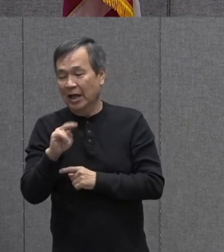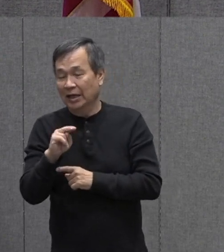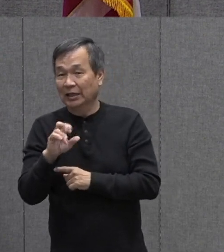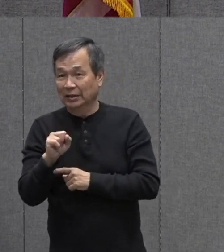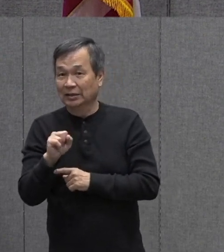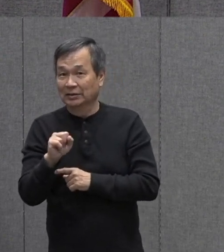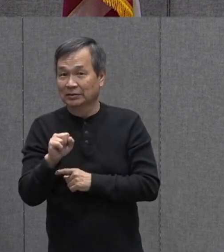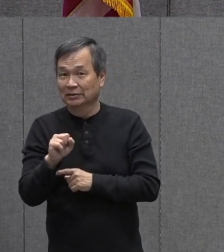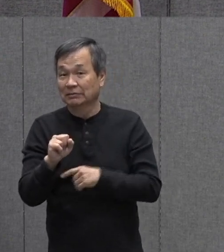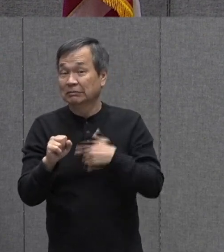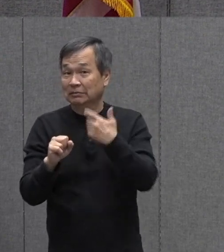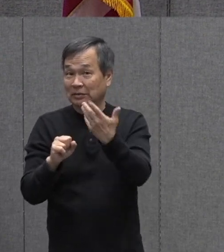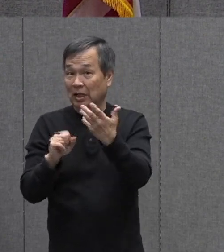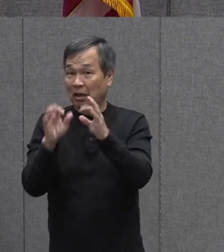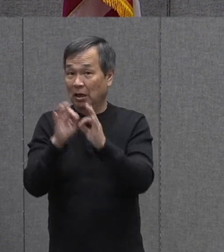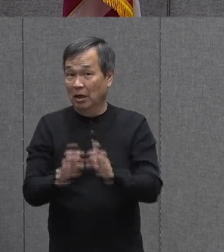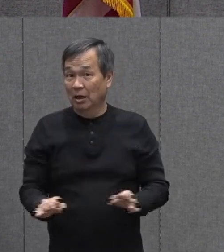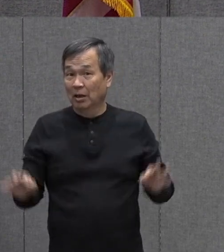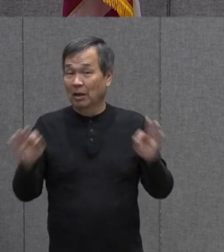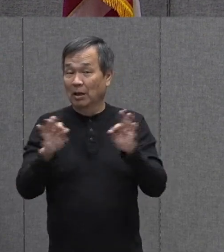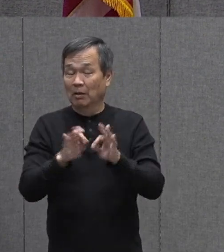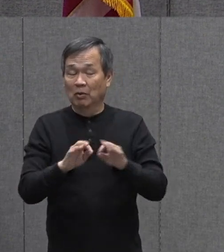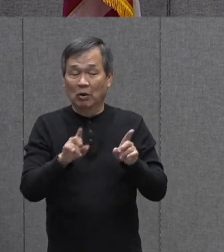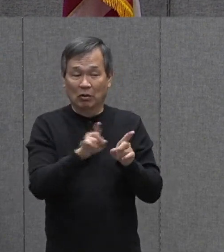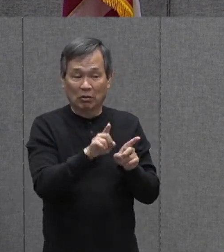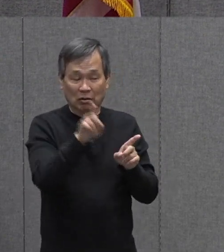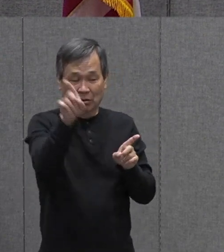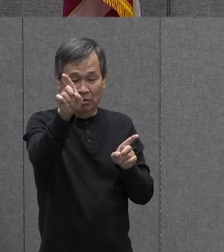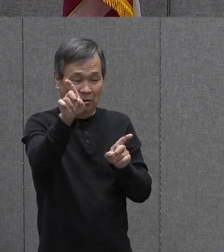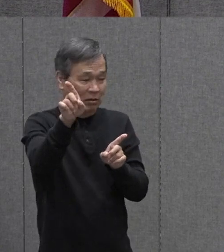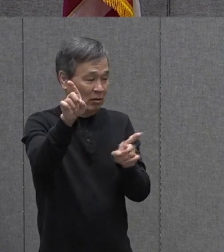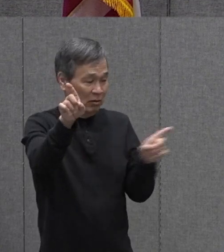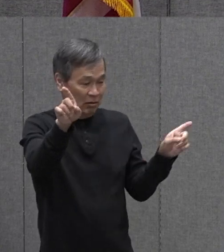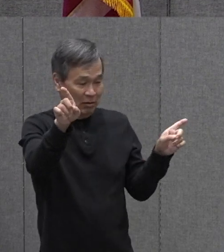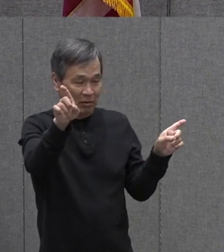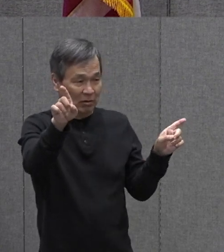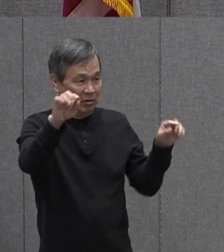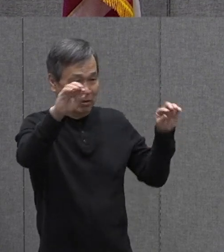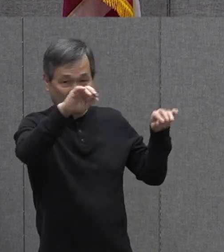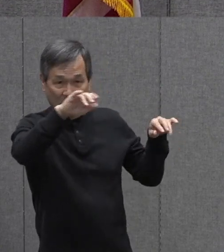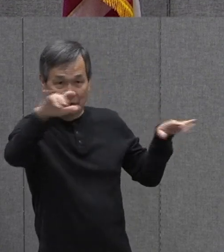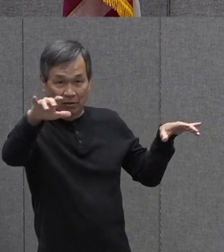this is important because I'm going to draw another thing that's really special to me about our Earth.